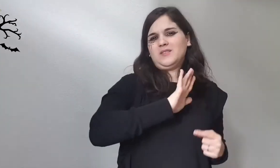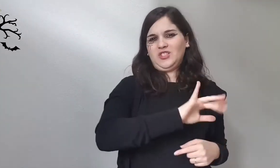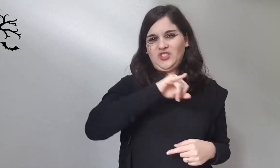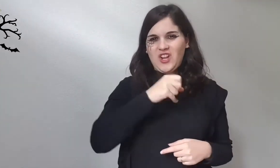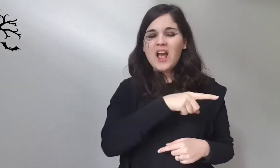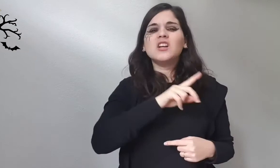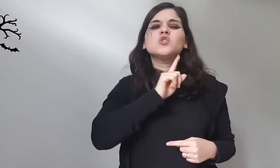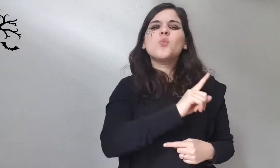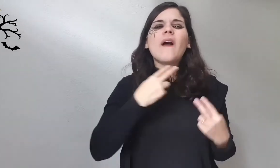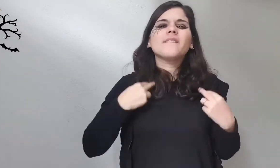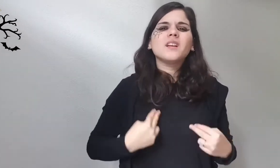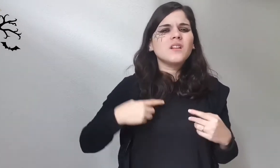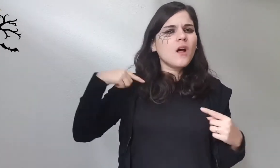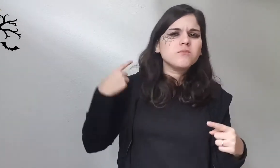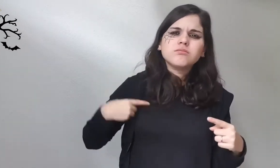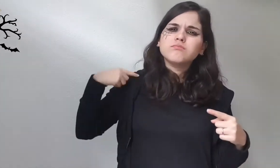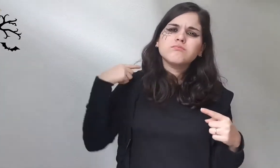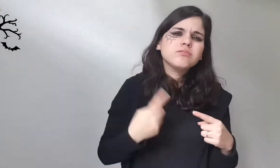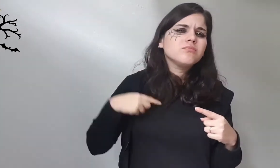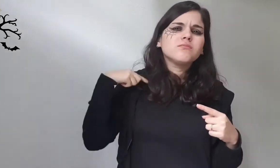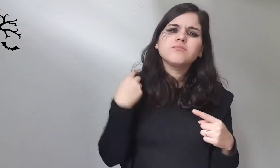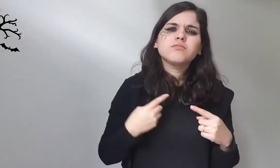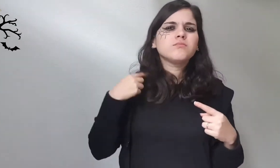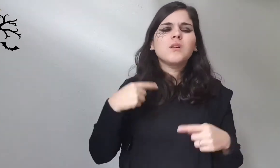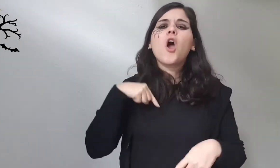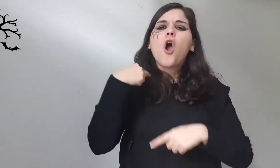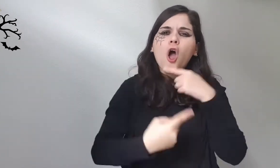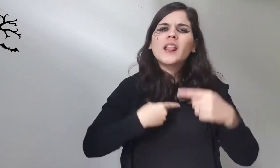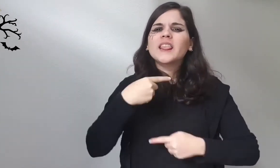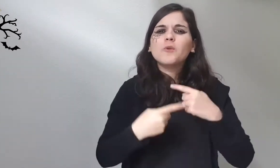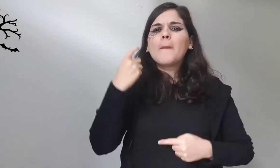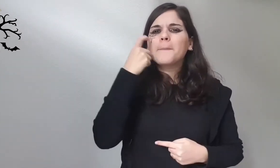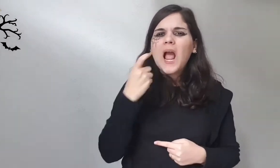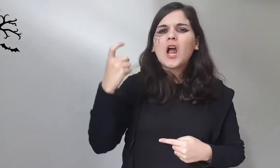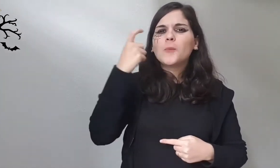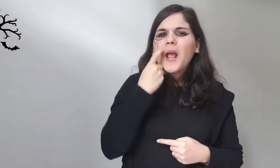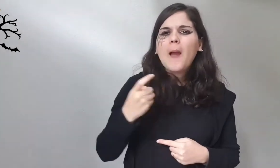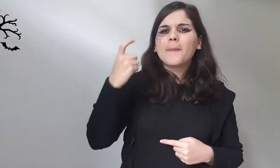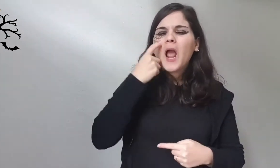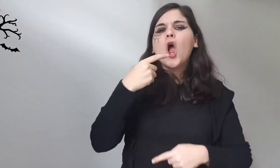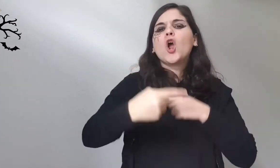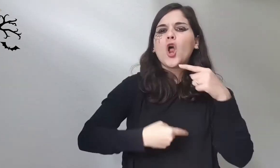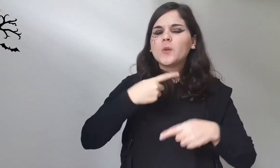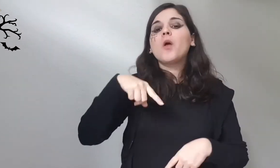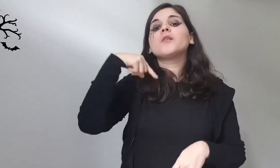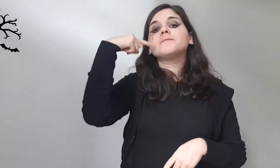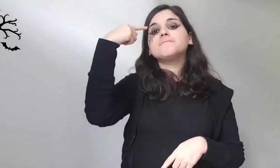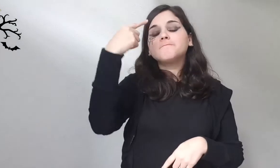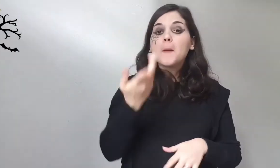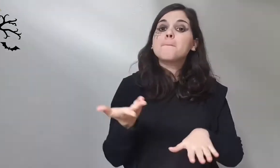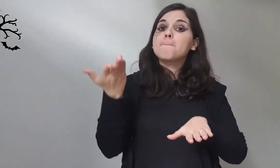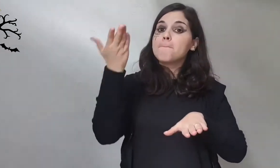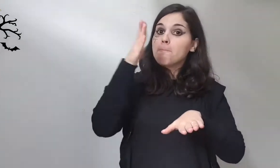But during his life he continued to commit many sins